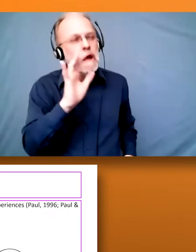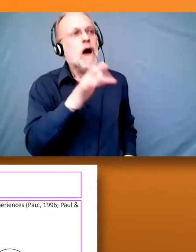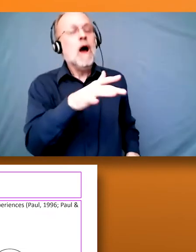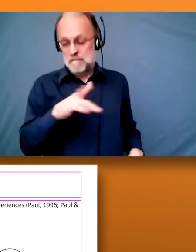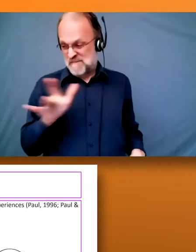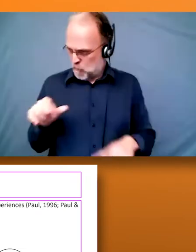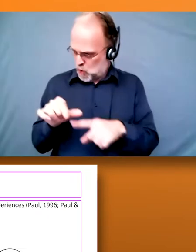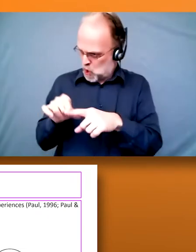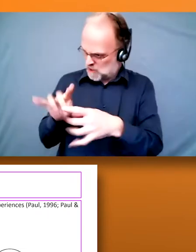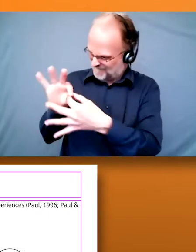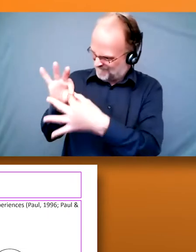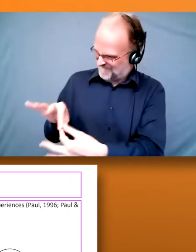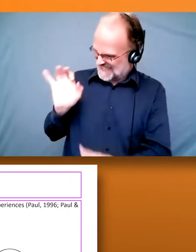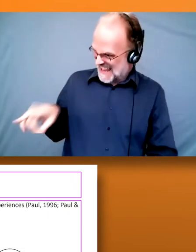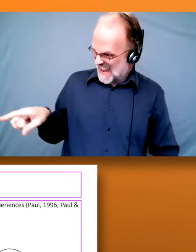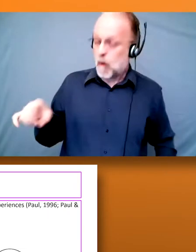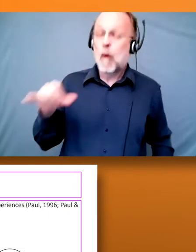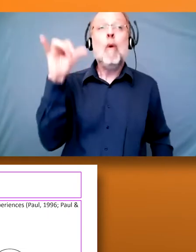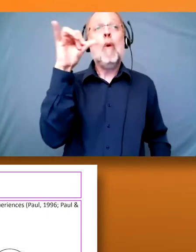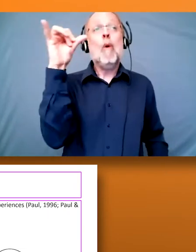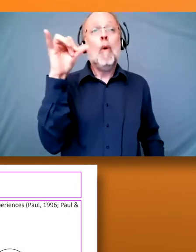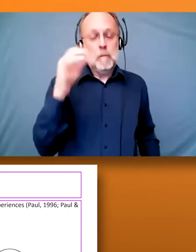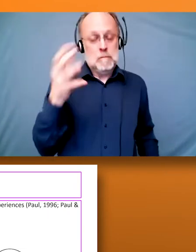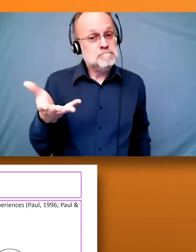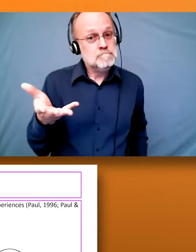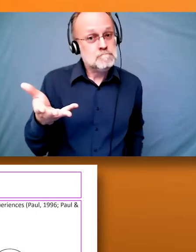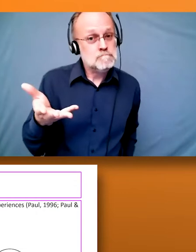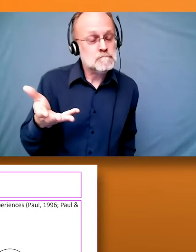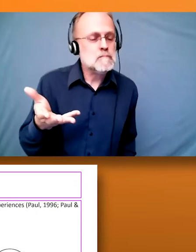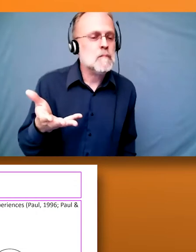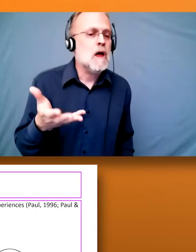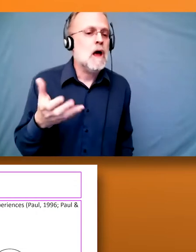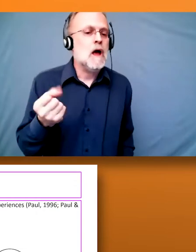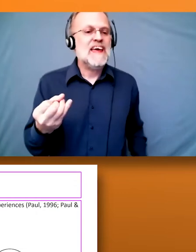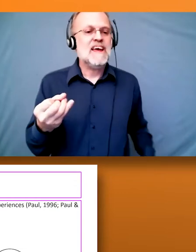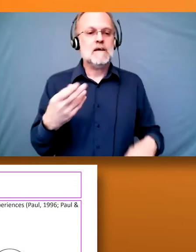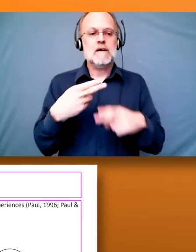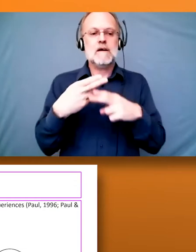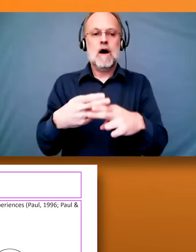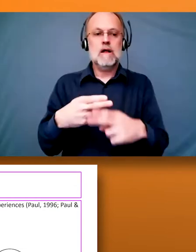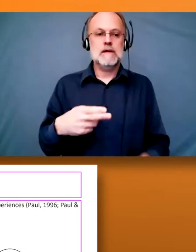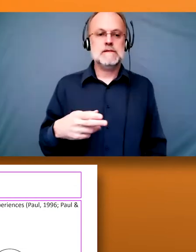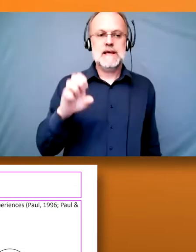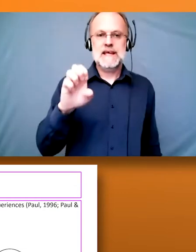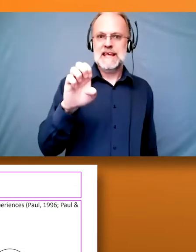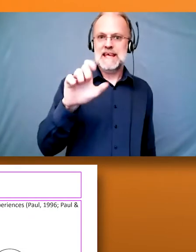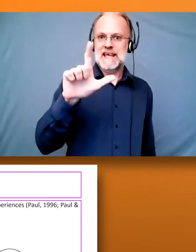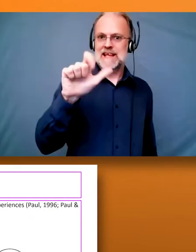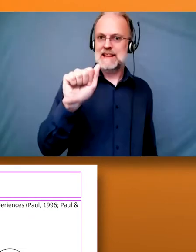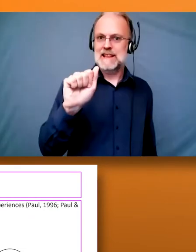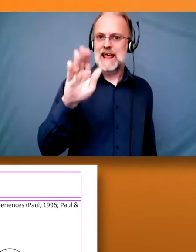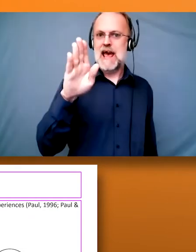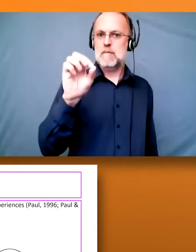can be a big part of them learning that vocabulary. Another thing that you can do is they call it elaborative reminiscing.